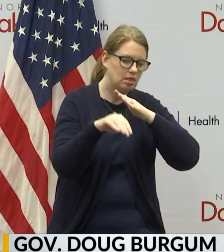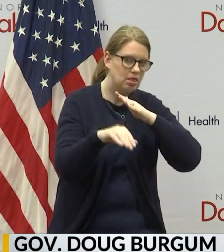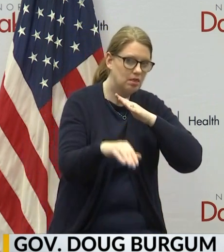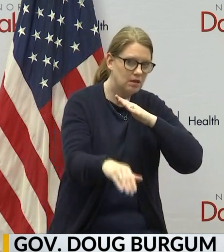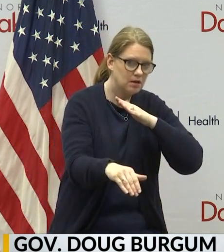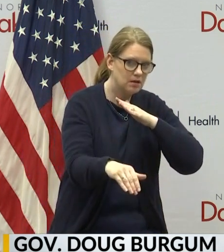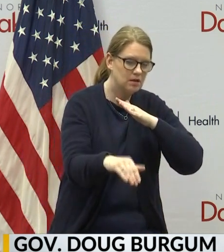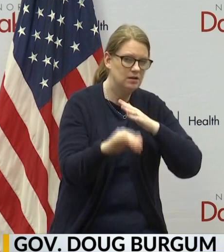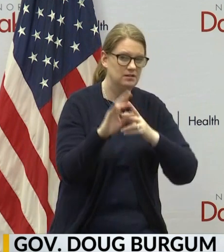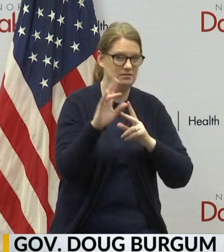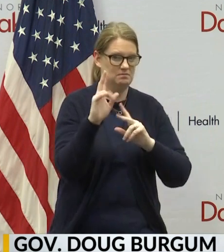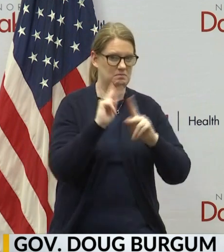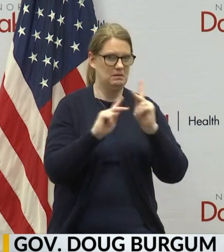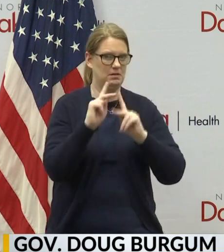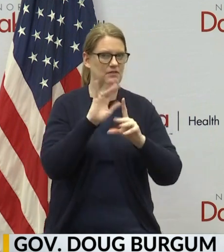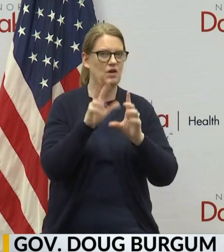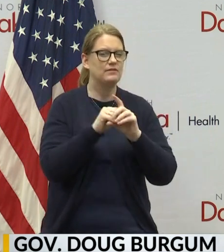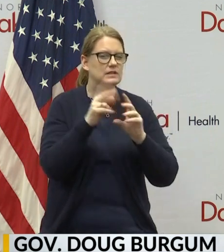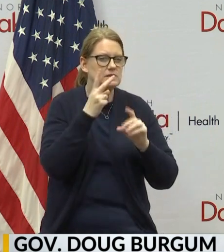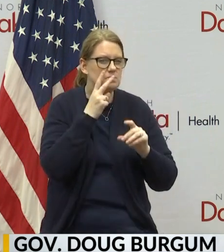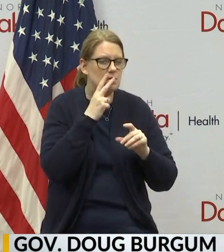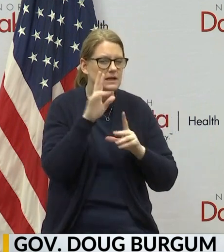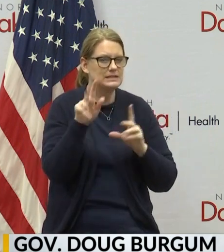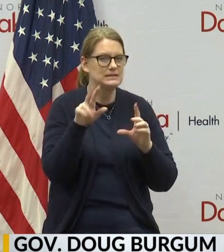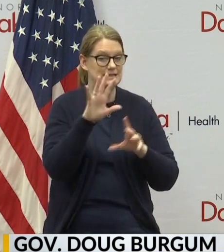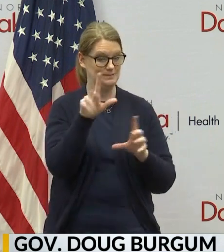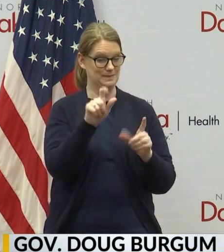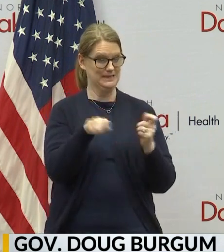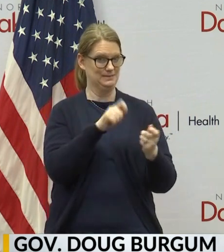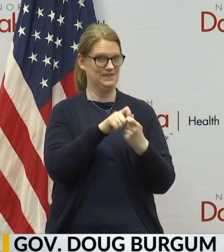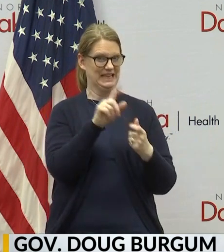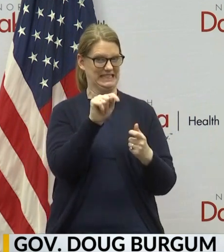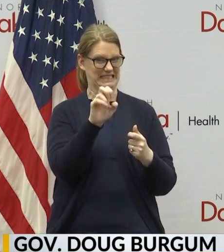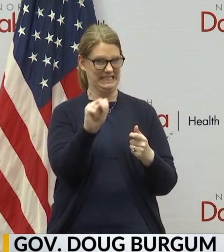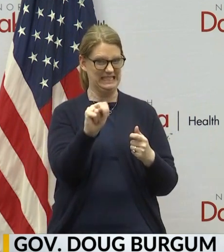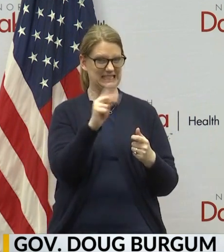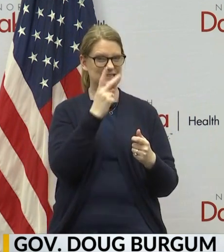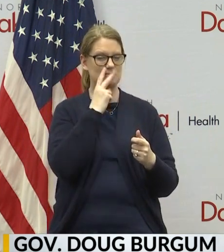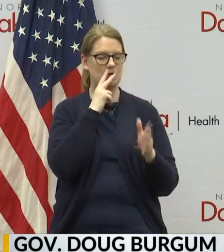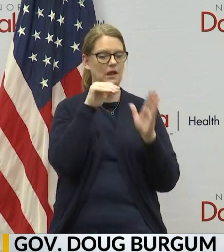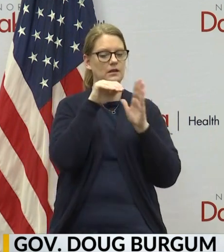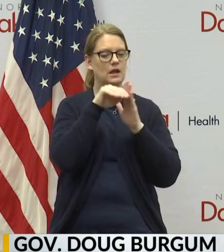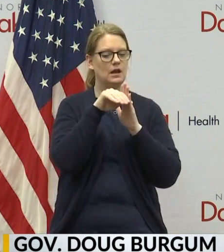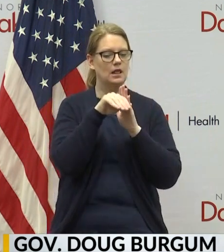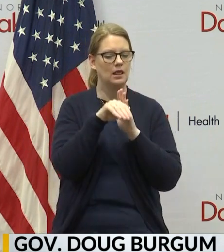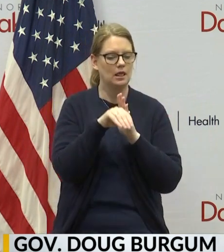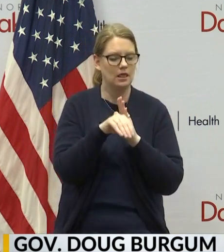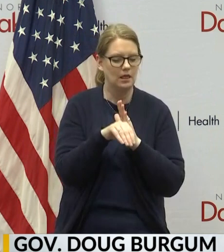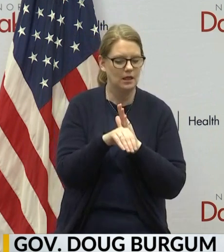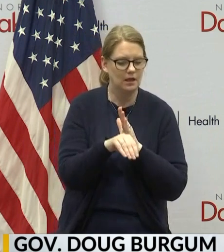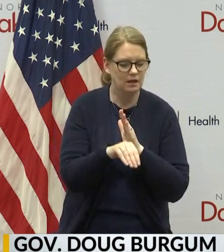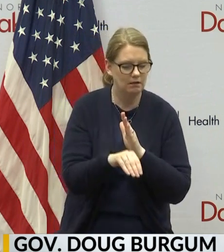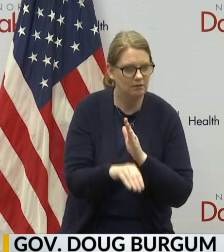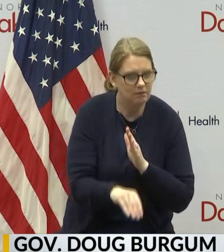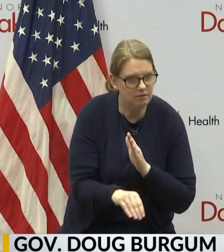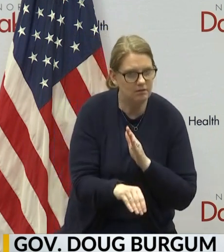NATIONALLY AND THE STATE OF NORTH DAKOTA, WE HAVE MADE STEADY PROGRESS IN DROPPING THE NUMBER OF PEOPLE INVOLVED IN